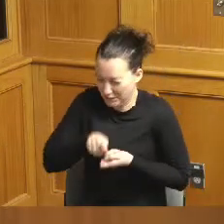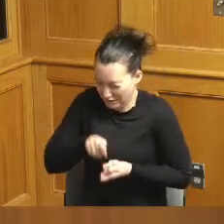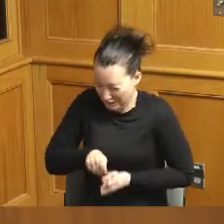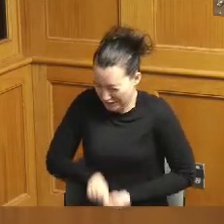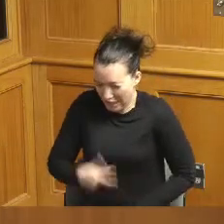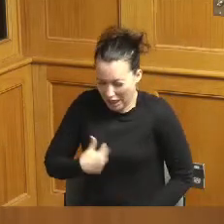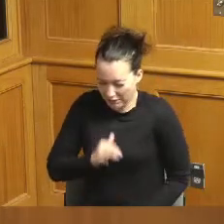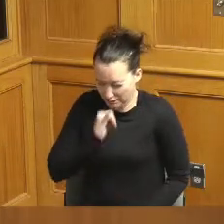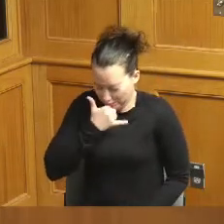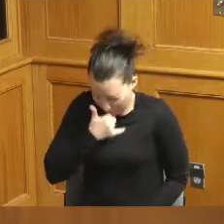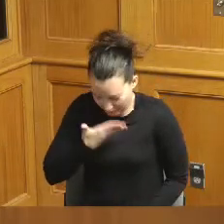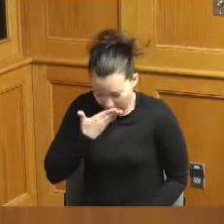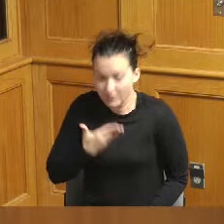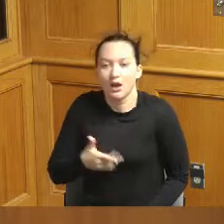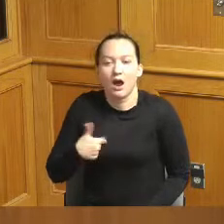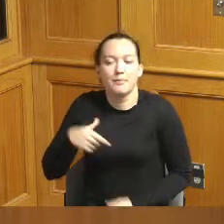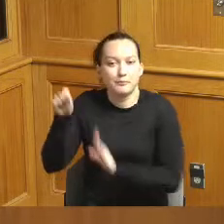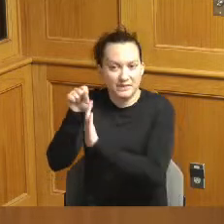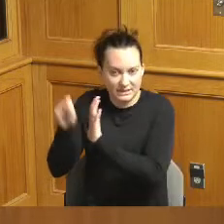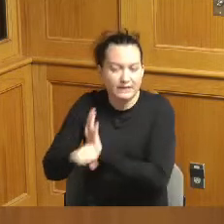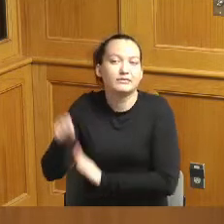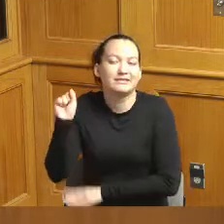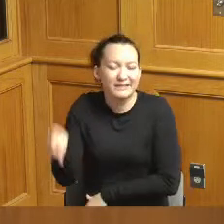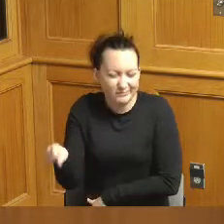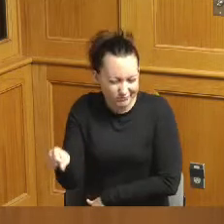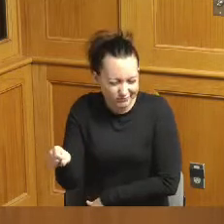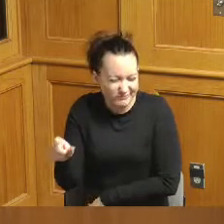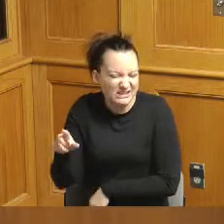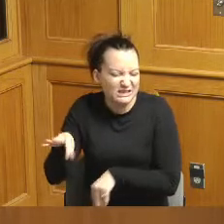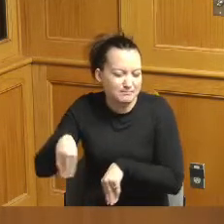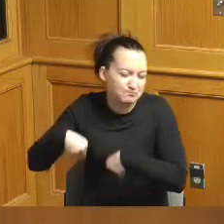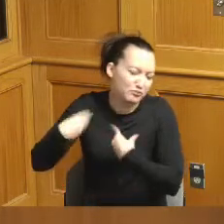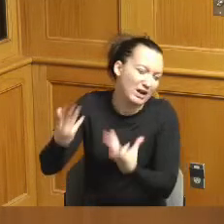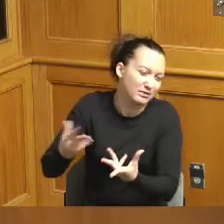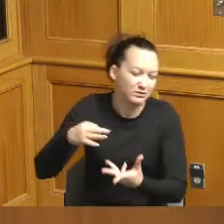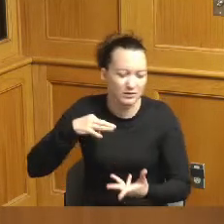I don't want to misspeak but the state does provide a similar benefit with with the with